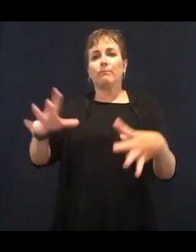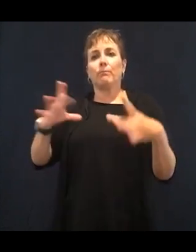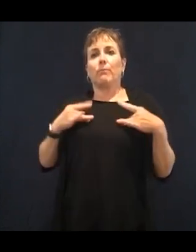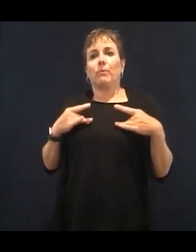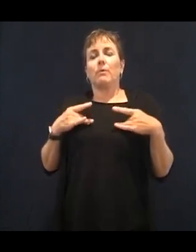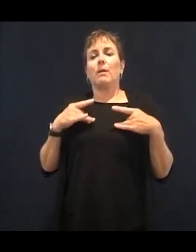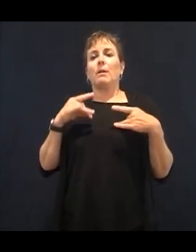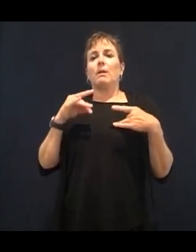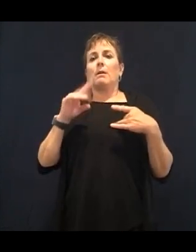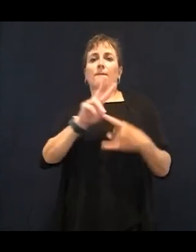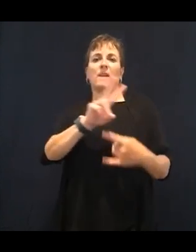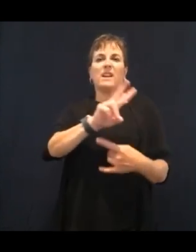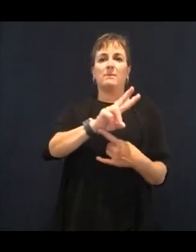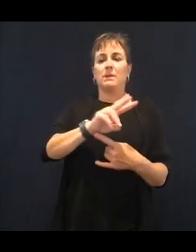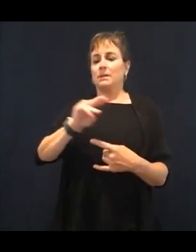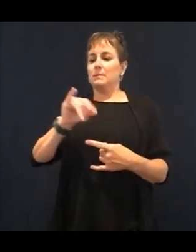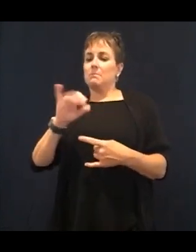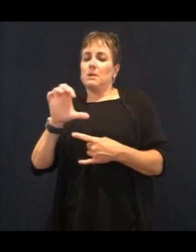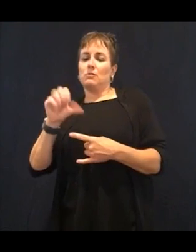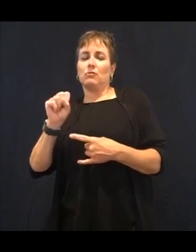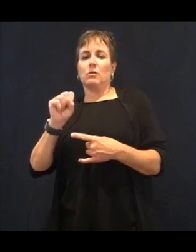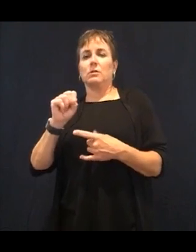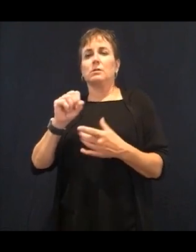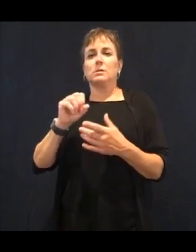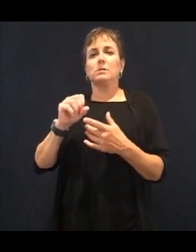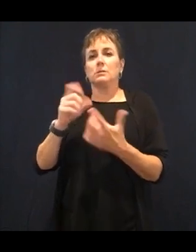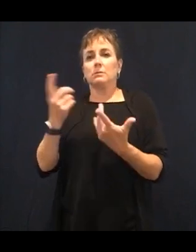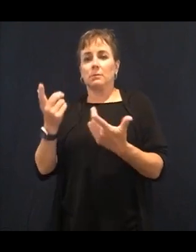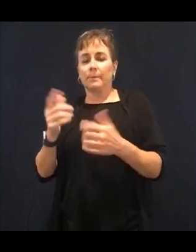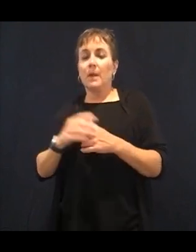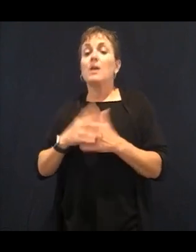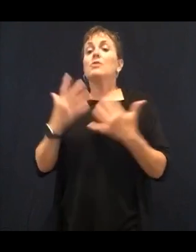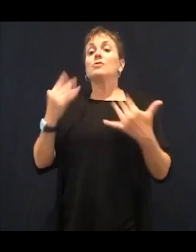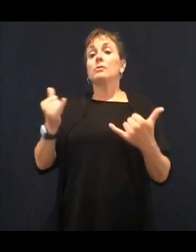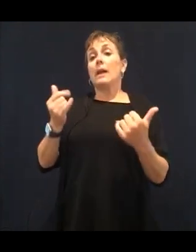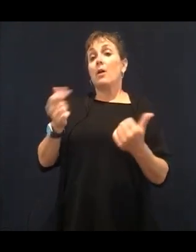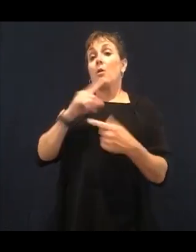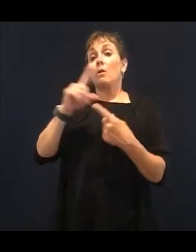important. And have you ever noticed that when you